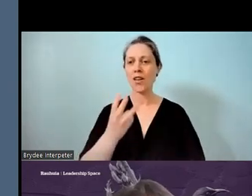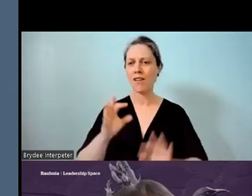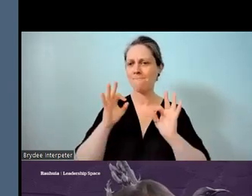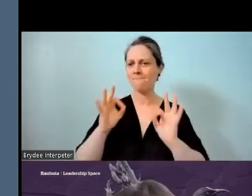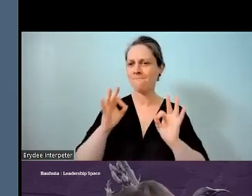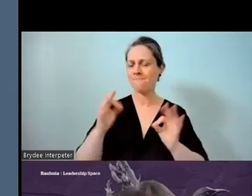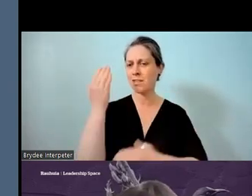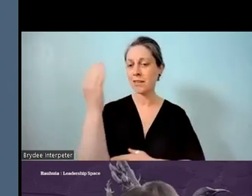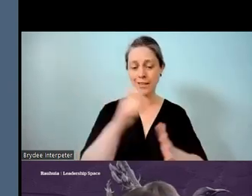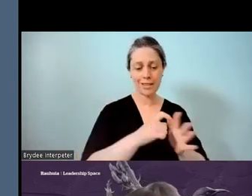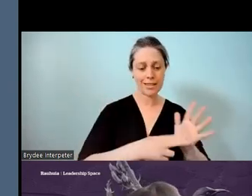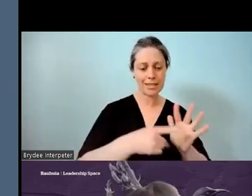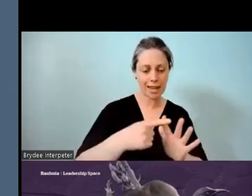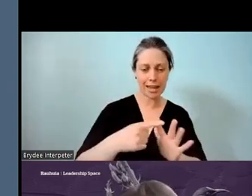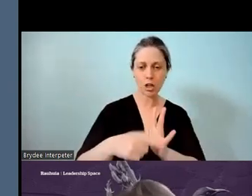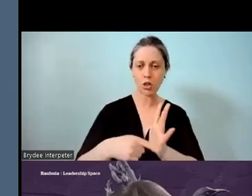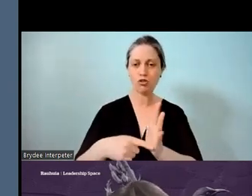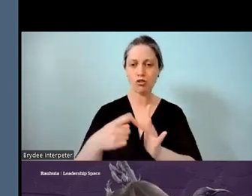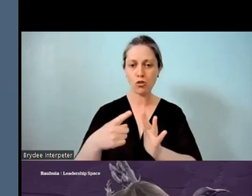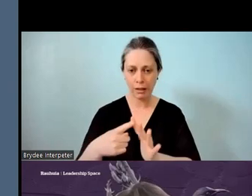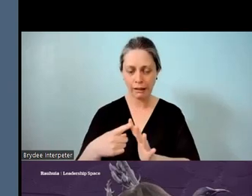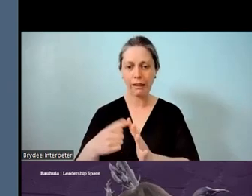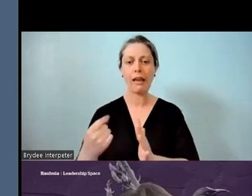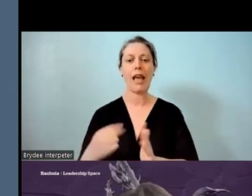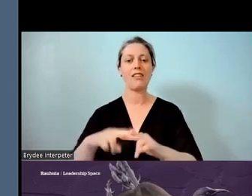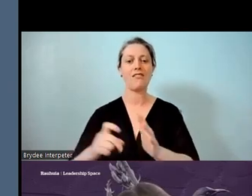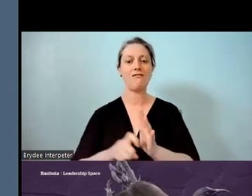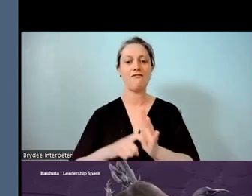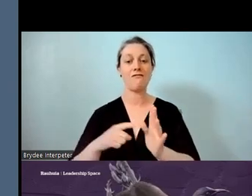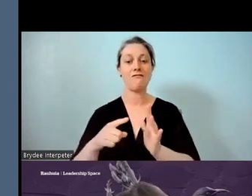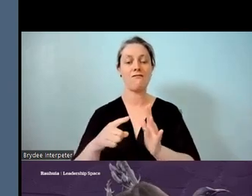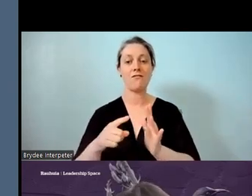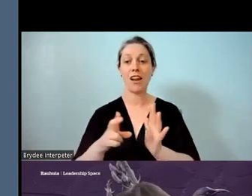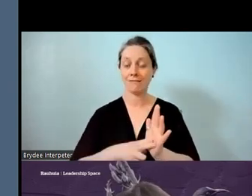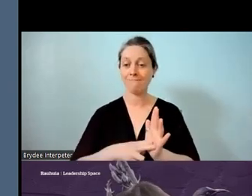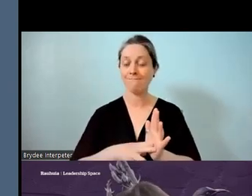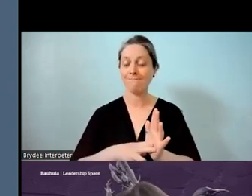Dane, Julie, and Frian, thank you. It's been great to hear you speak about the need